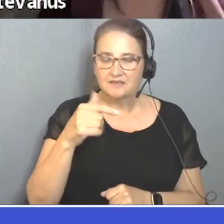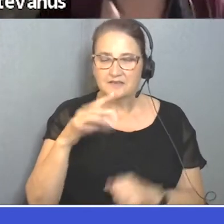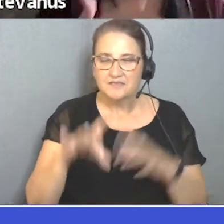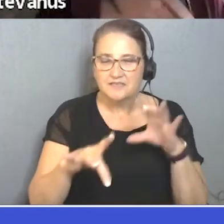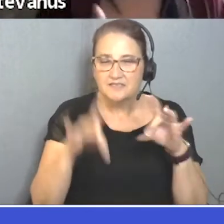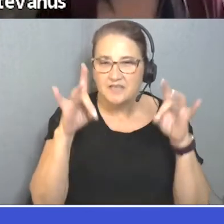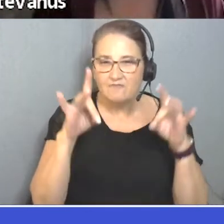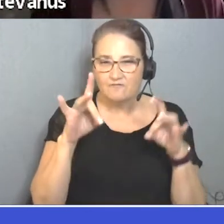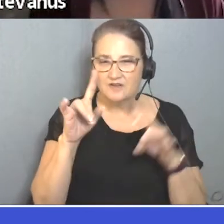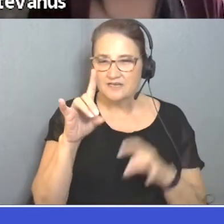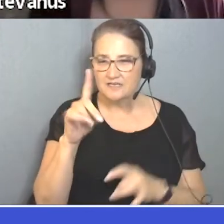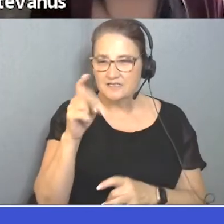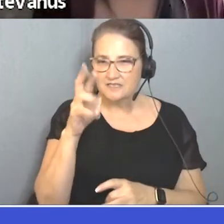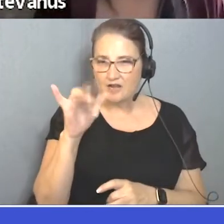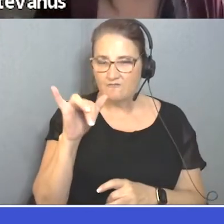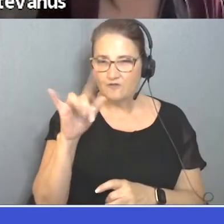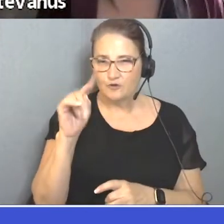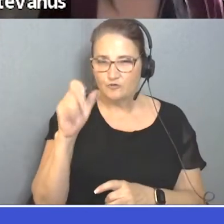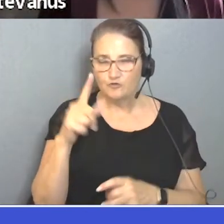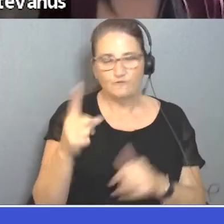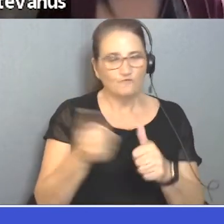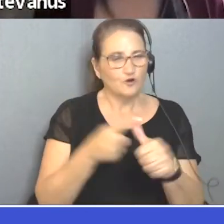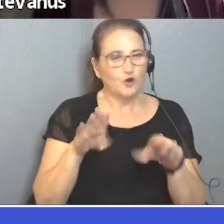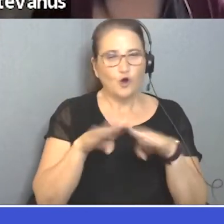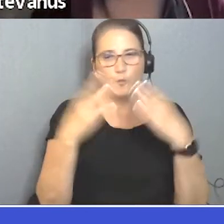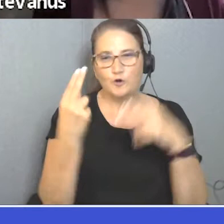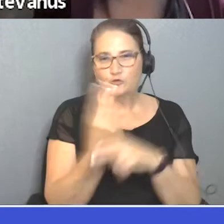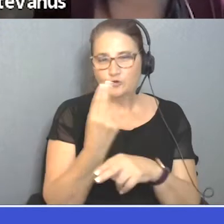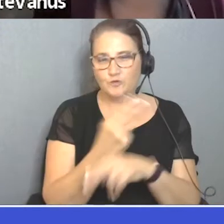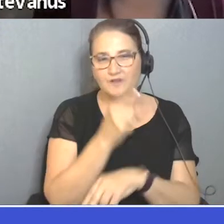used very early on in the design process or one of the first sets of